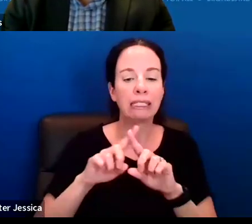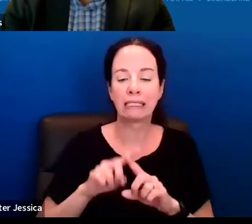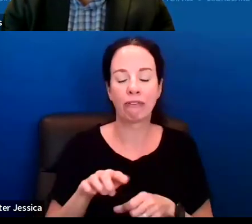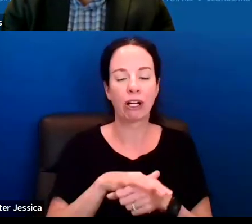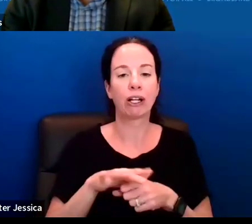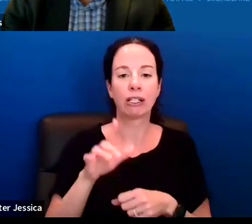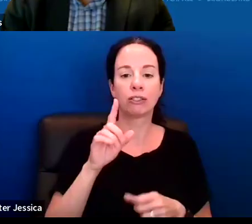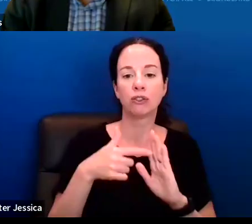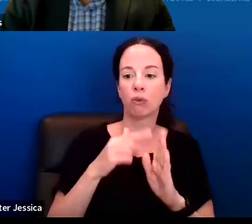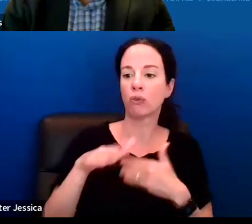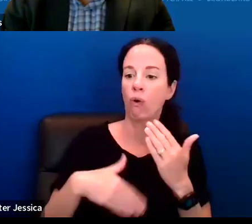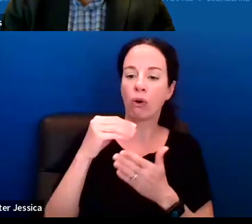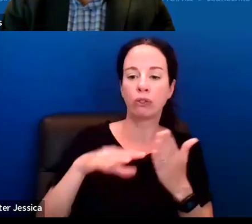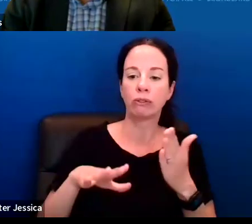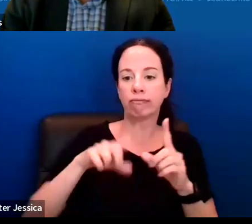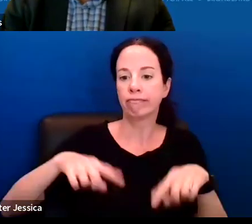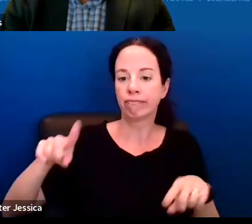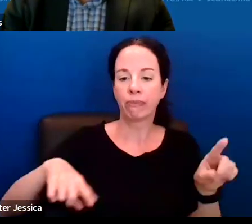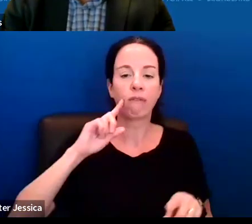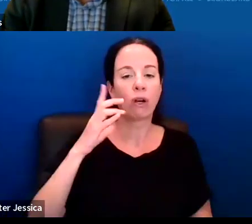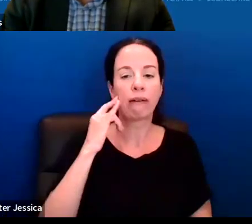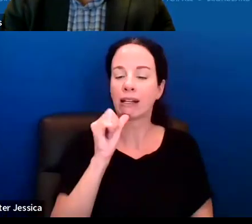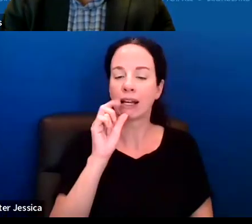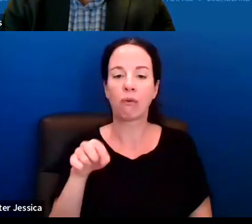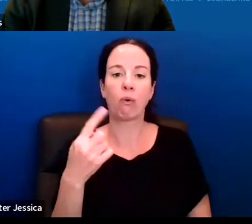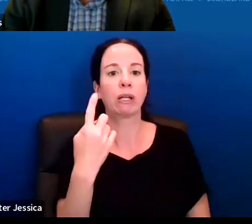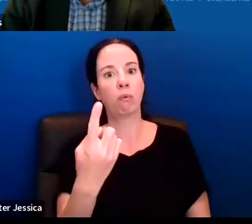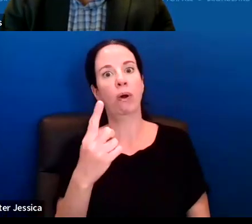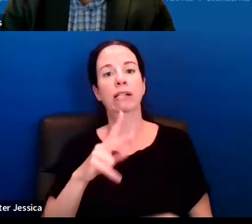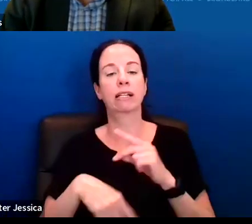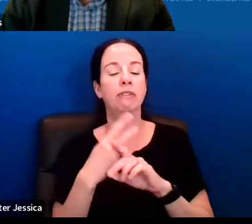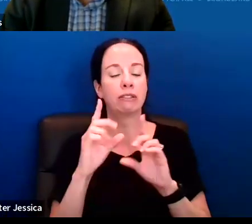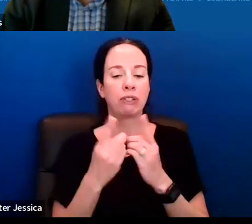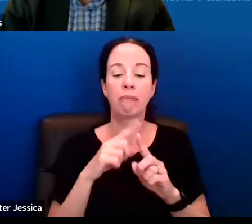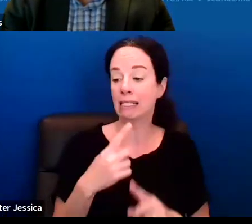California, and not just one type of district. And as Patrick said, because school is starting soon,